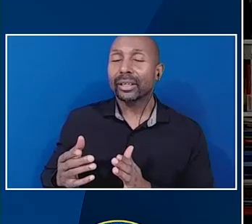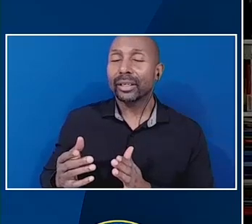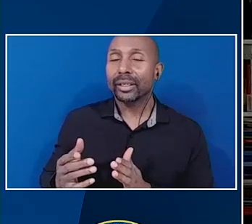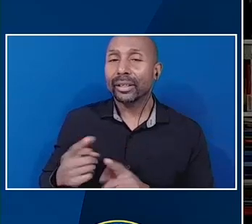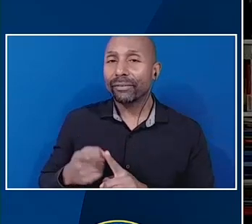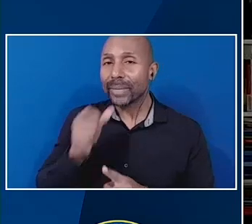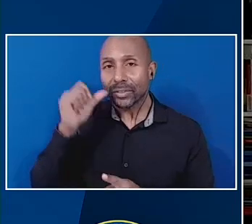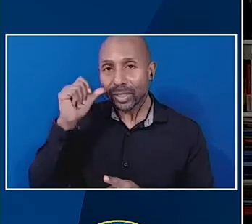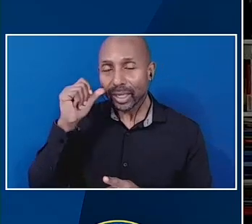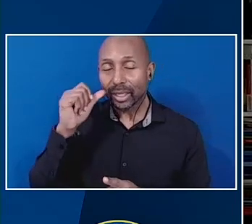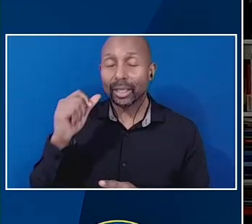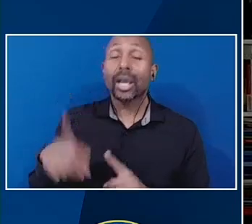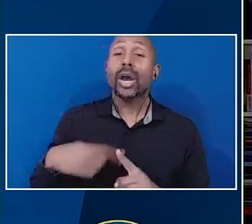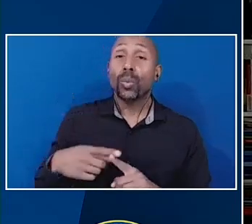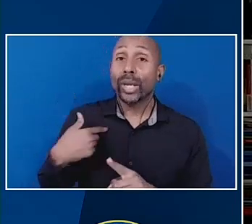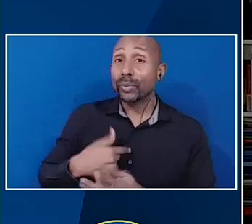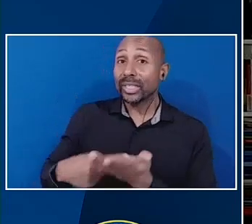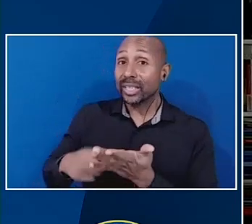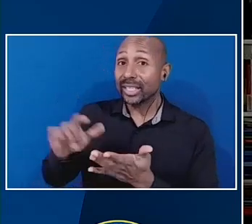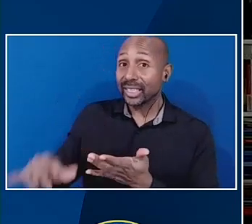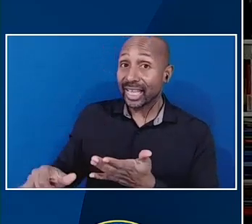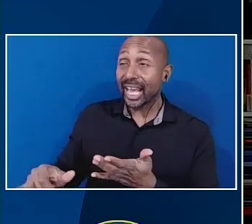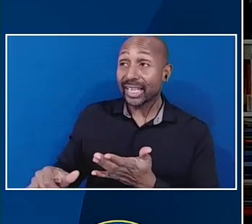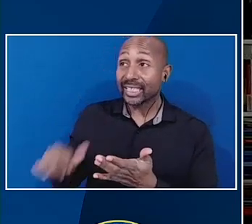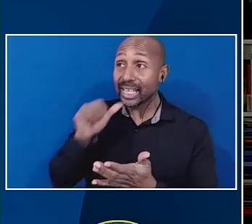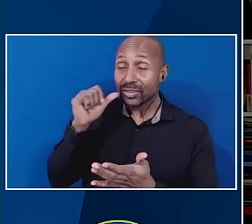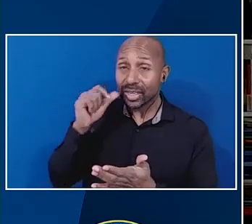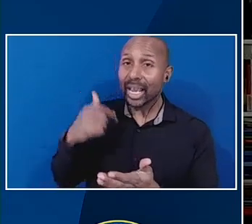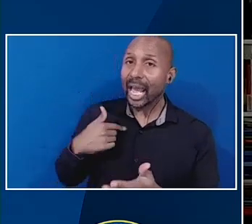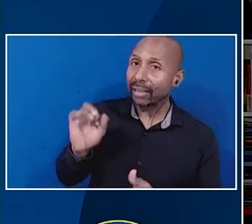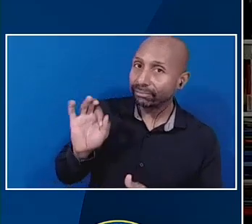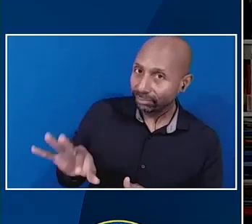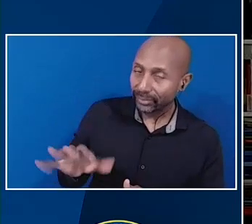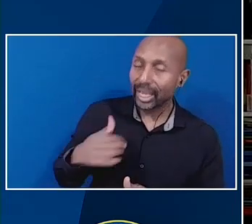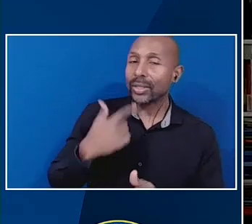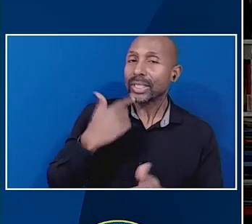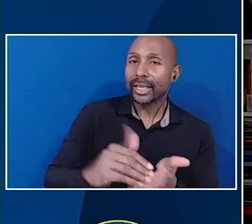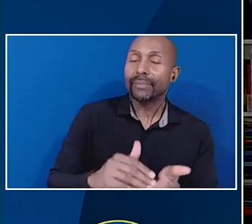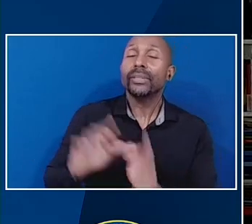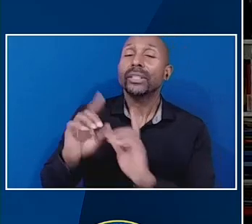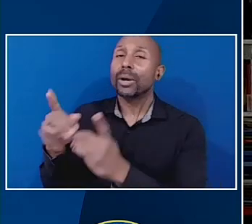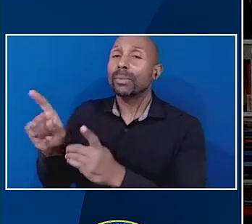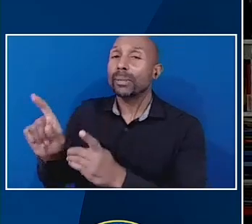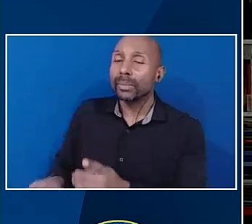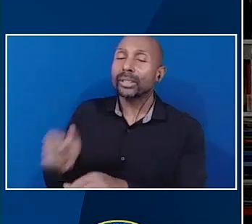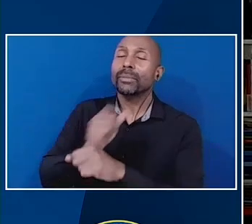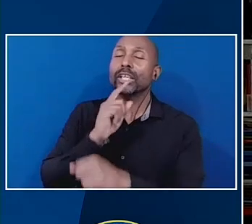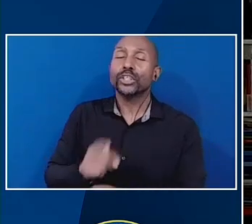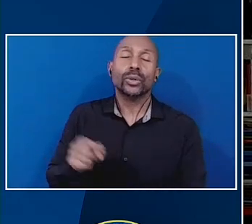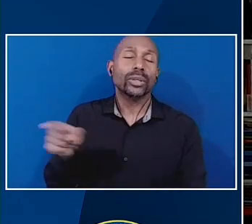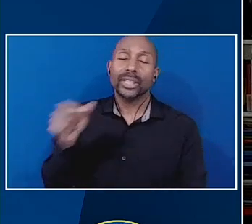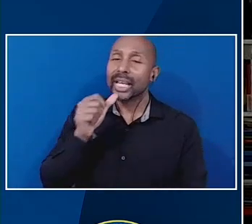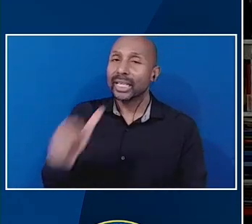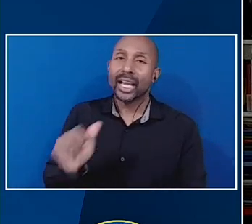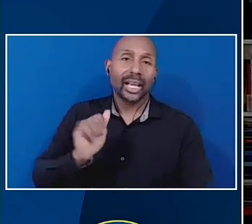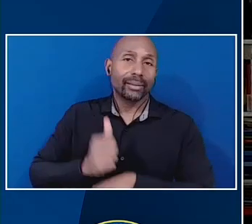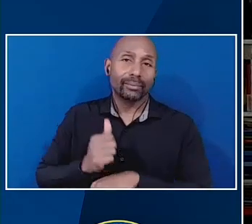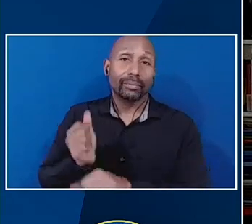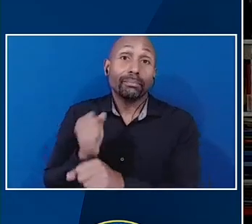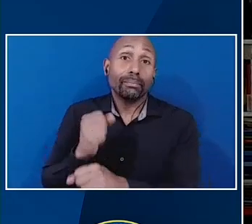the table. But I want to reiterate that the Department has to make sure that it doesn't create loopholes where an